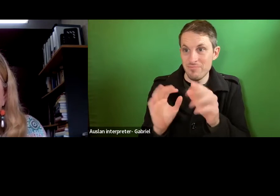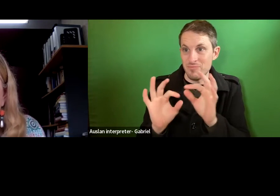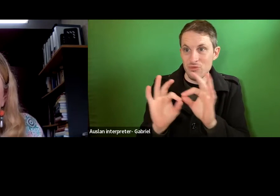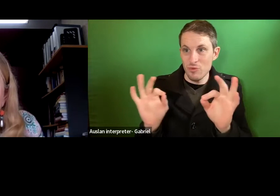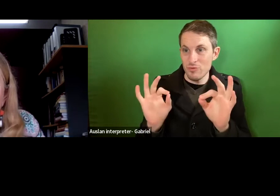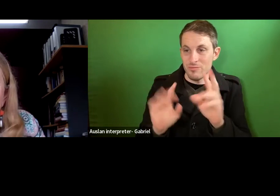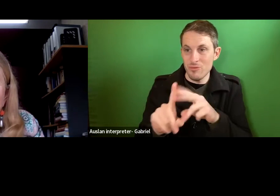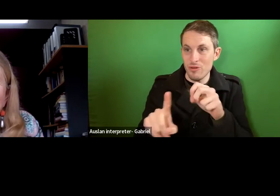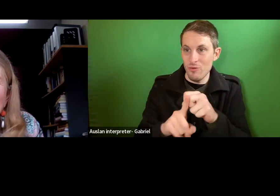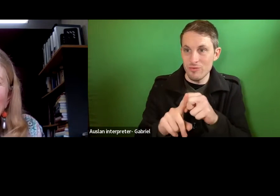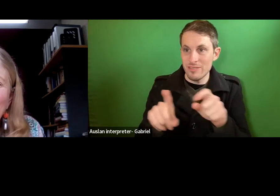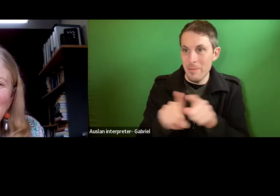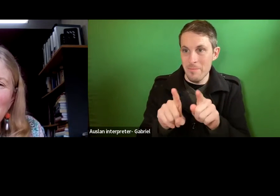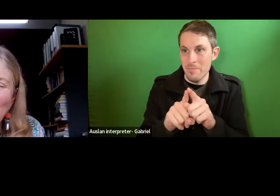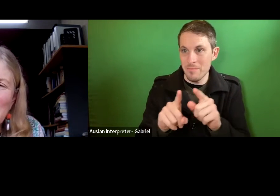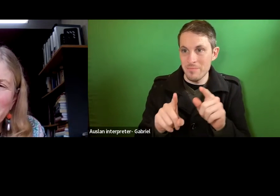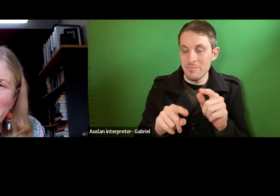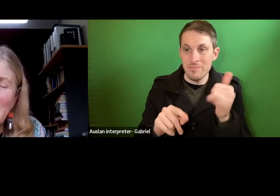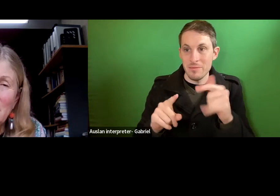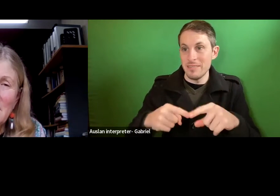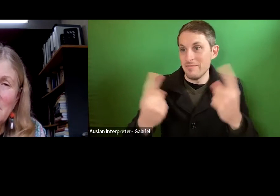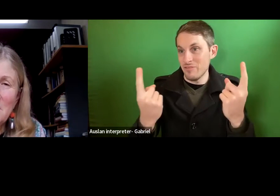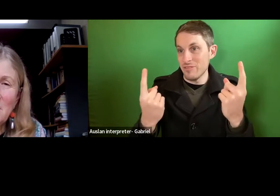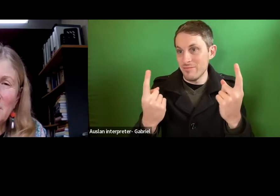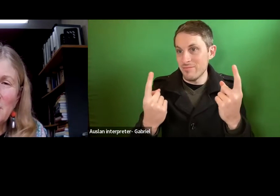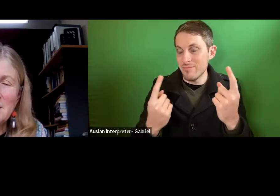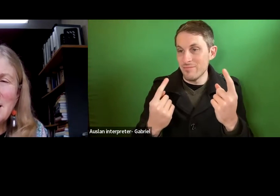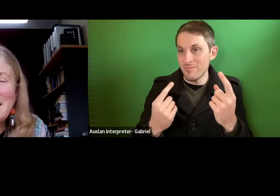no longer be considered as having that learning disorder that had been diagnosed.